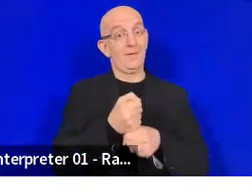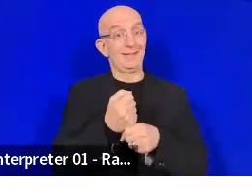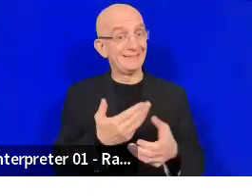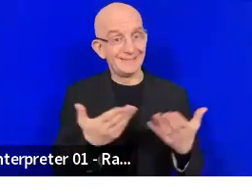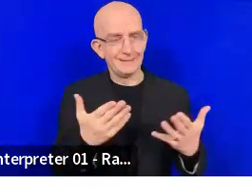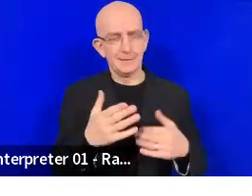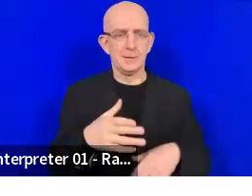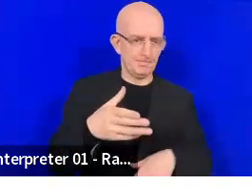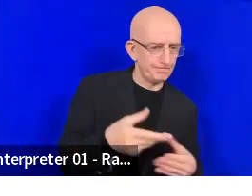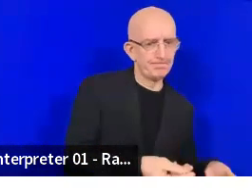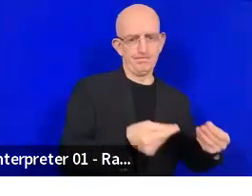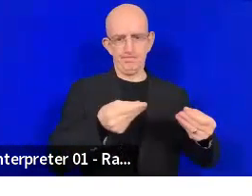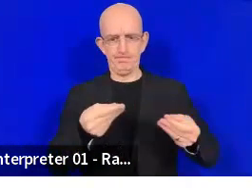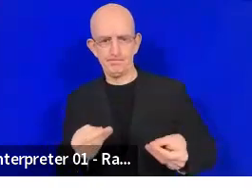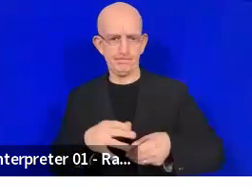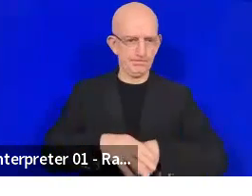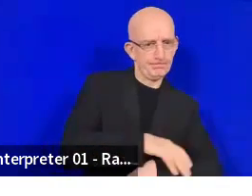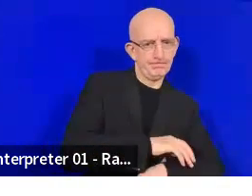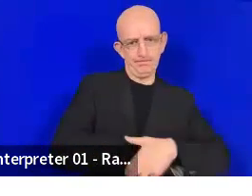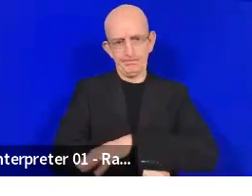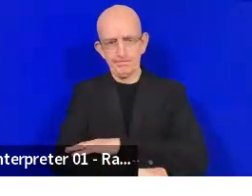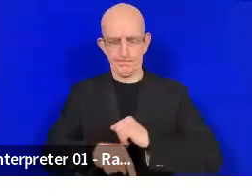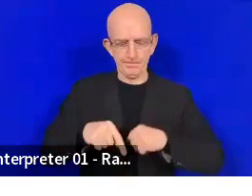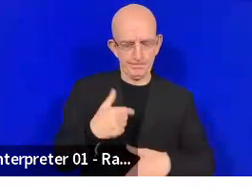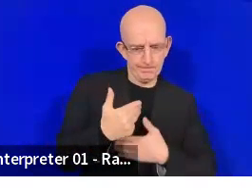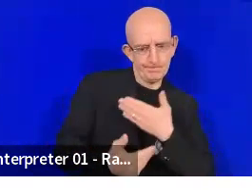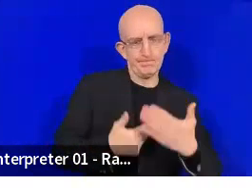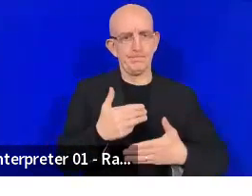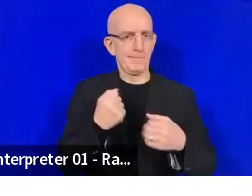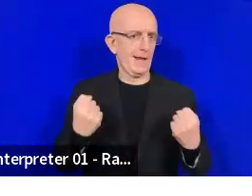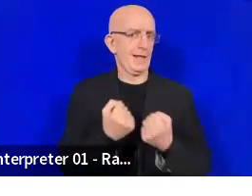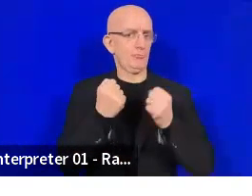own it. It's your document. It's your asks.